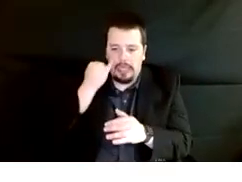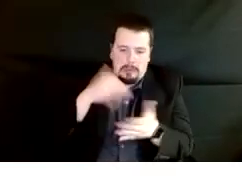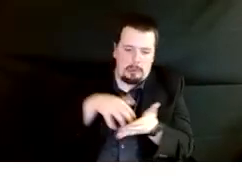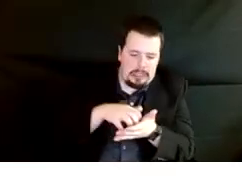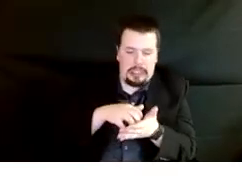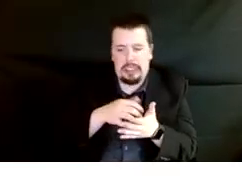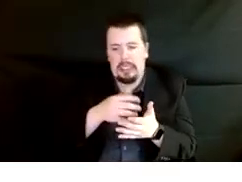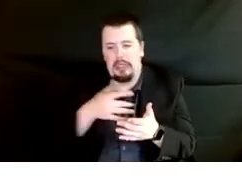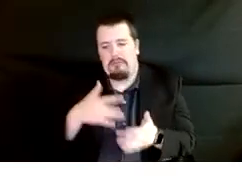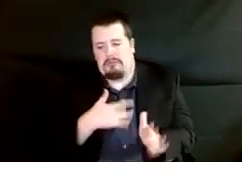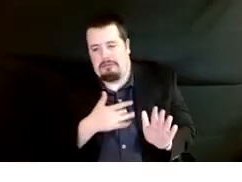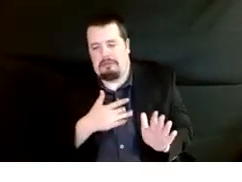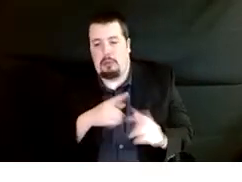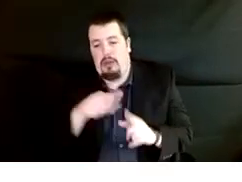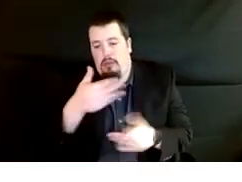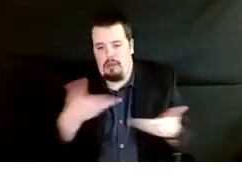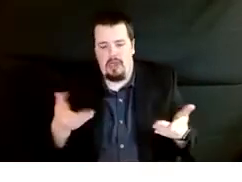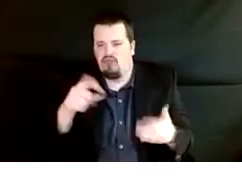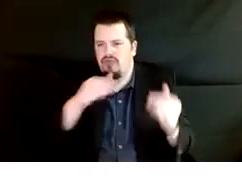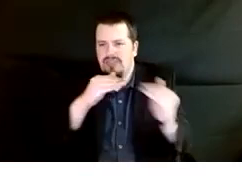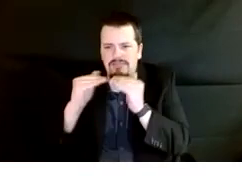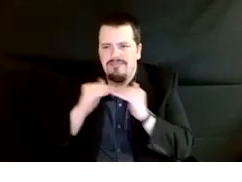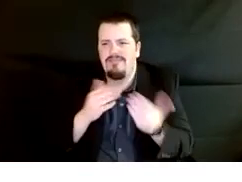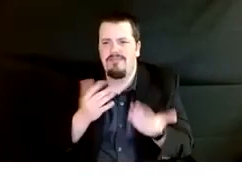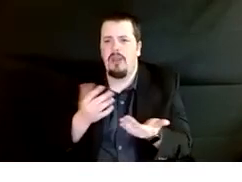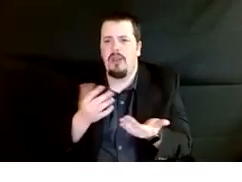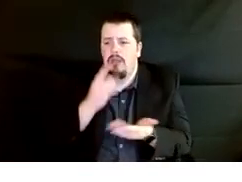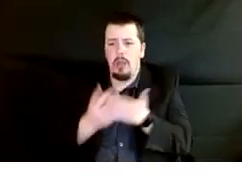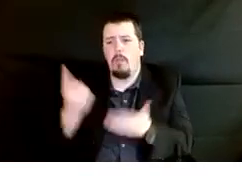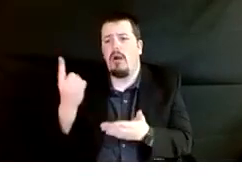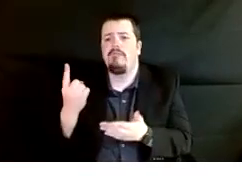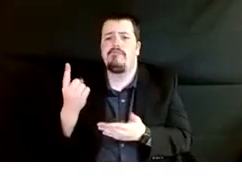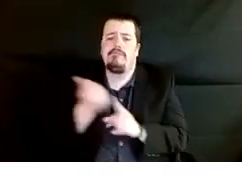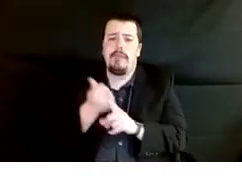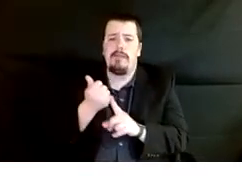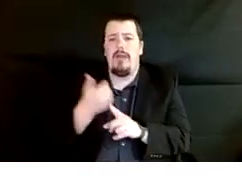vulnerability to other things um you know somebody who had multiple sclerosis, they were treating